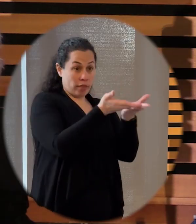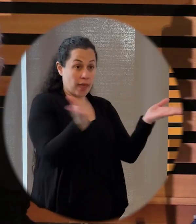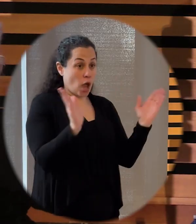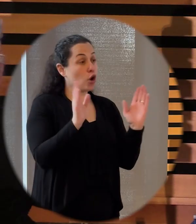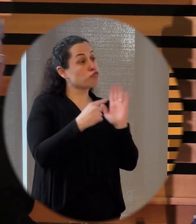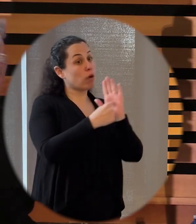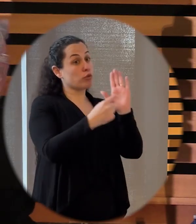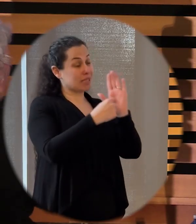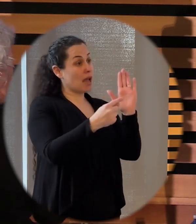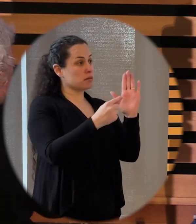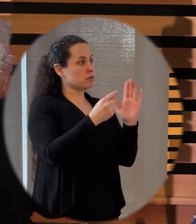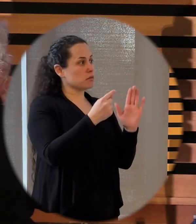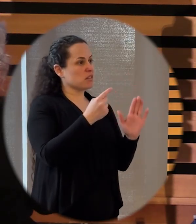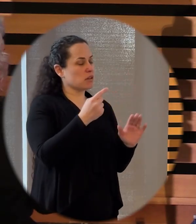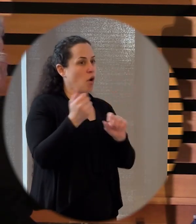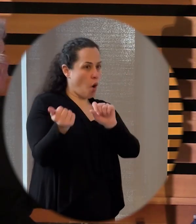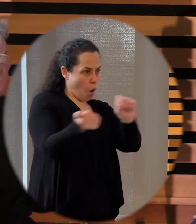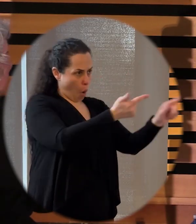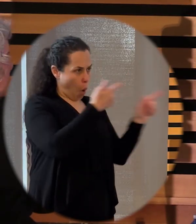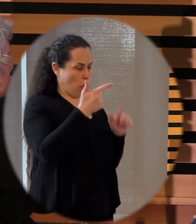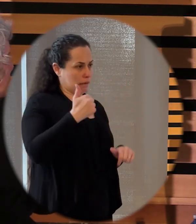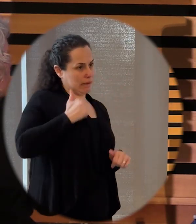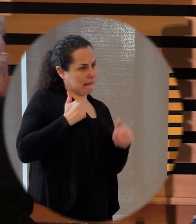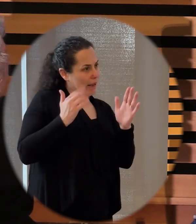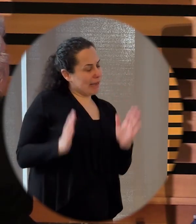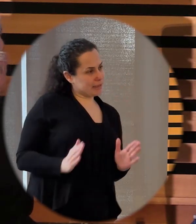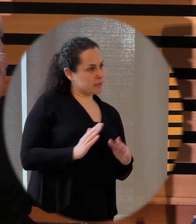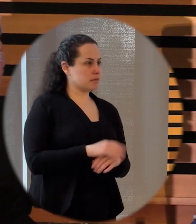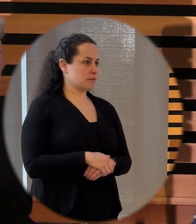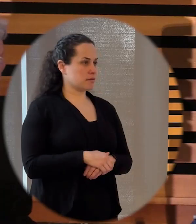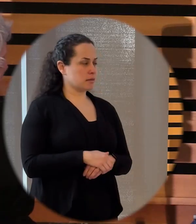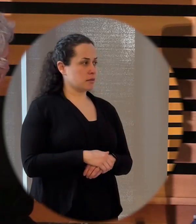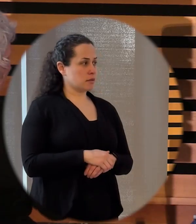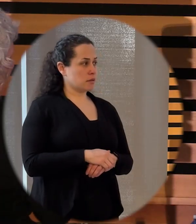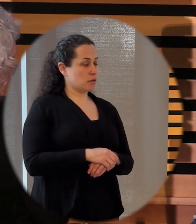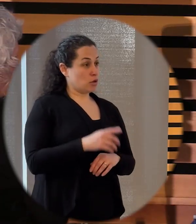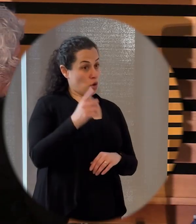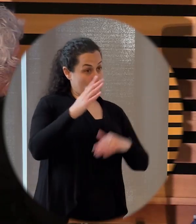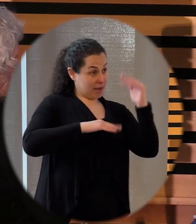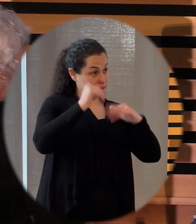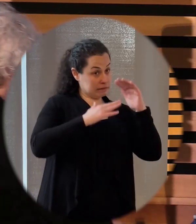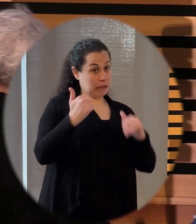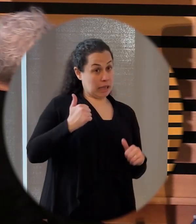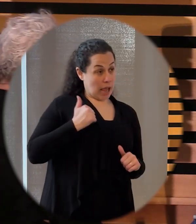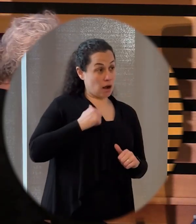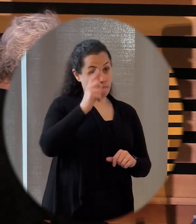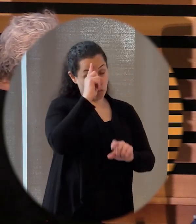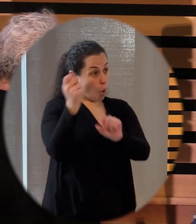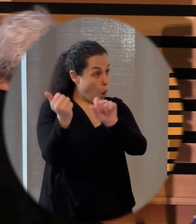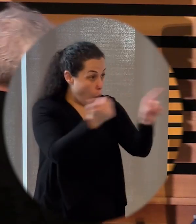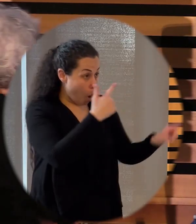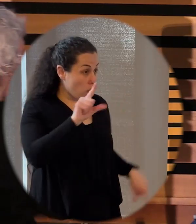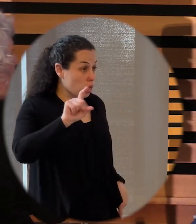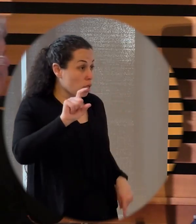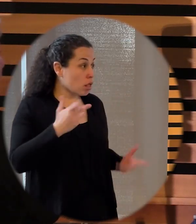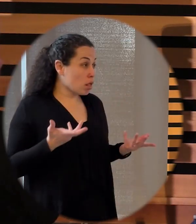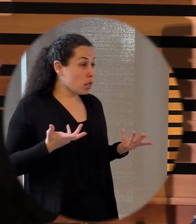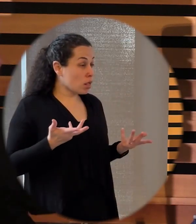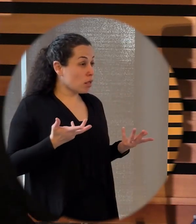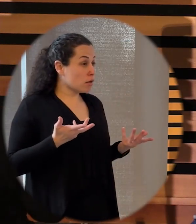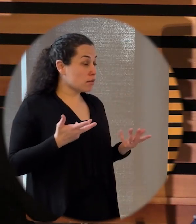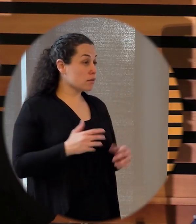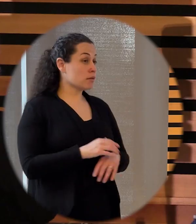true representation of what we as Canadians are? Are we building a Canada for all, as you said,